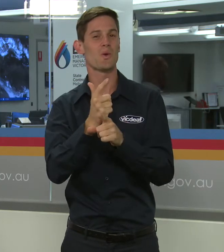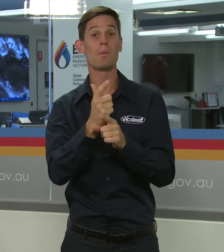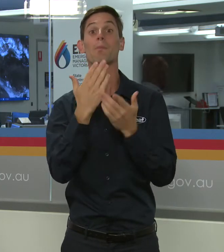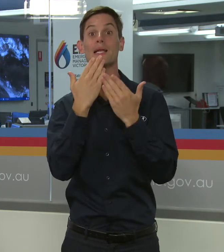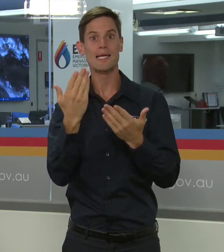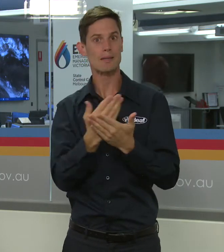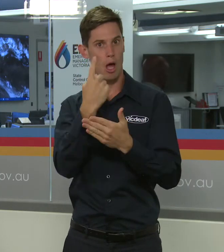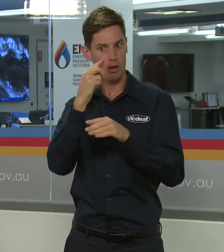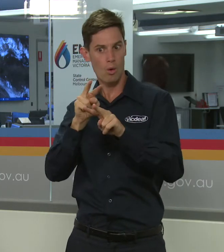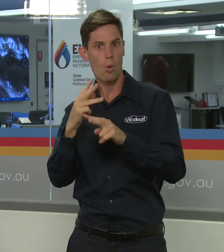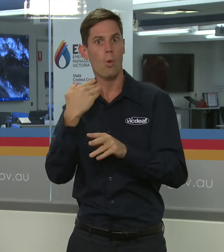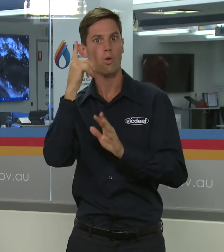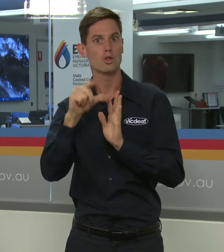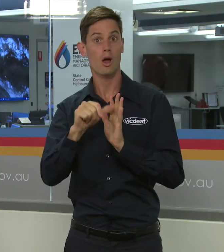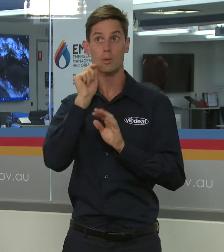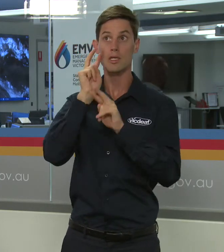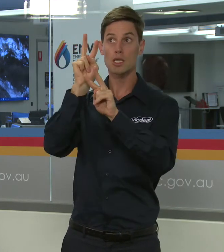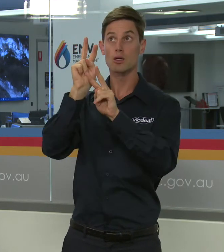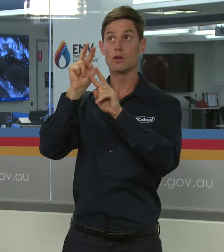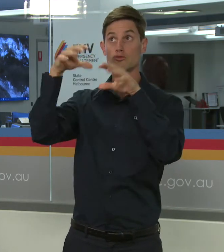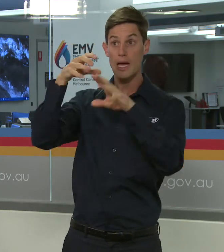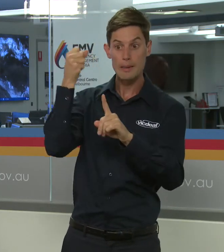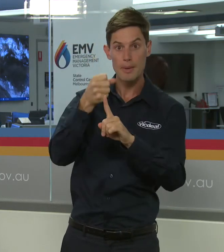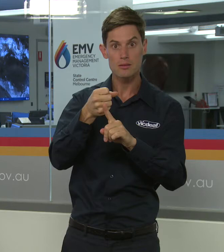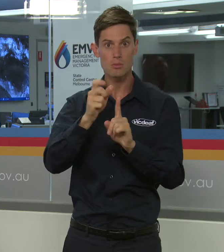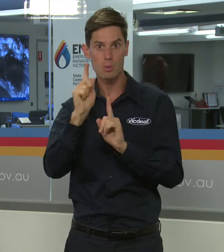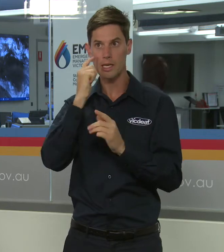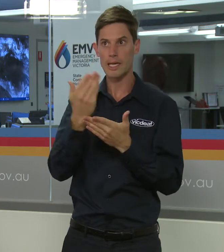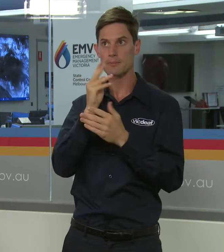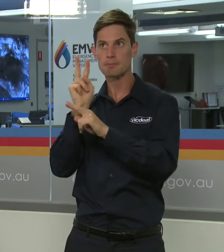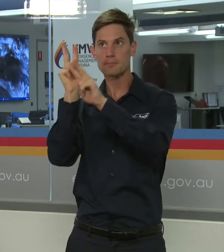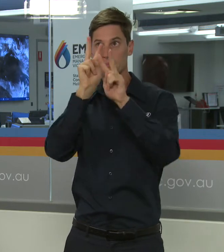We’ll try and work out what this rain really does mean to the fire season, and obviously you’ll be in the same position as that.